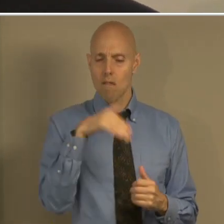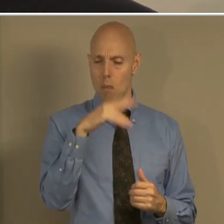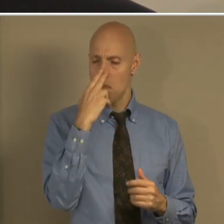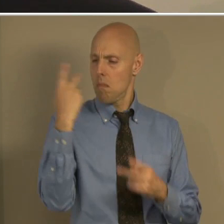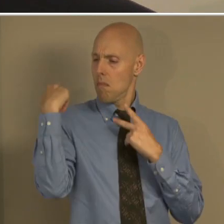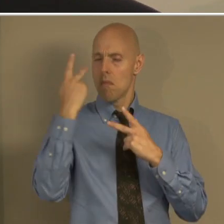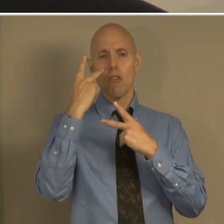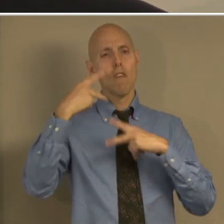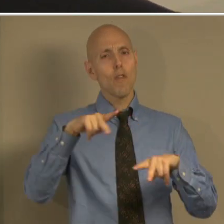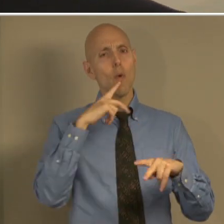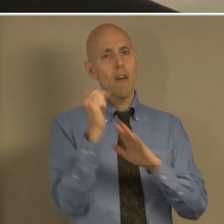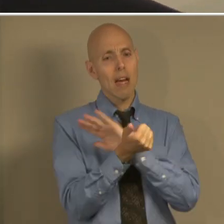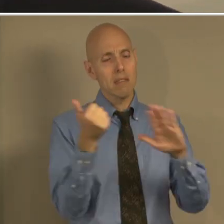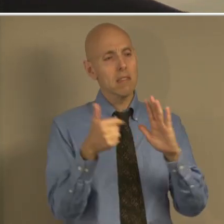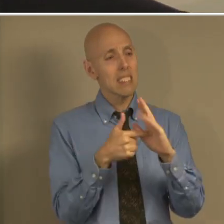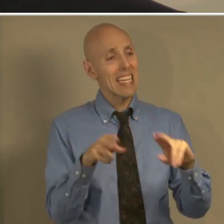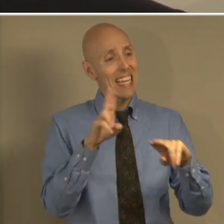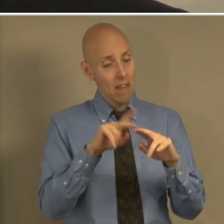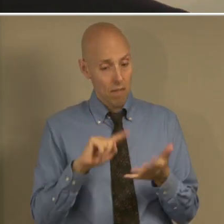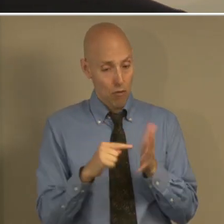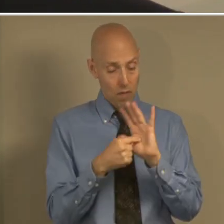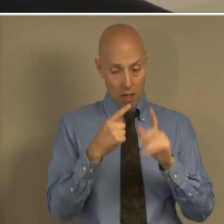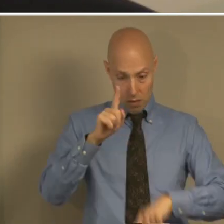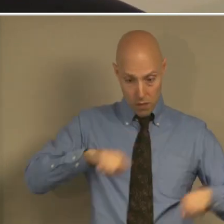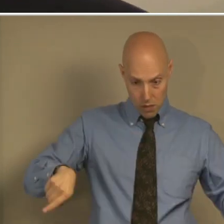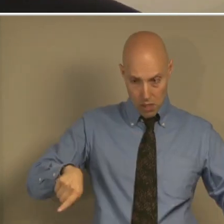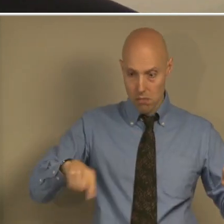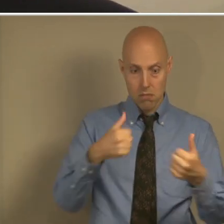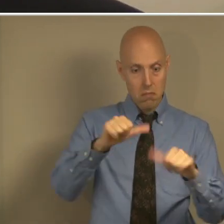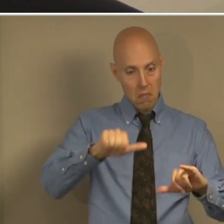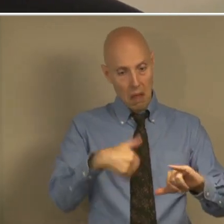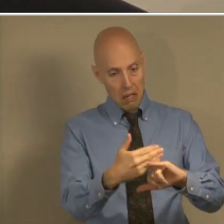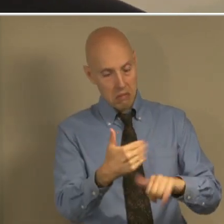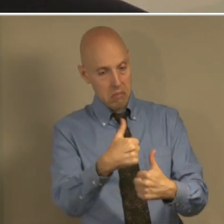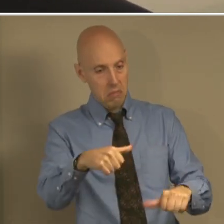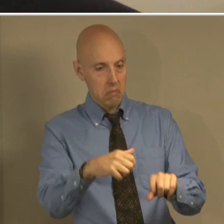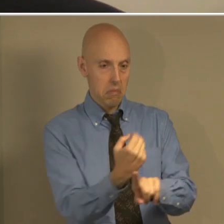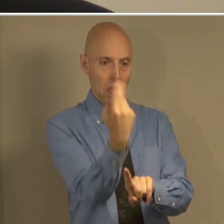and it says, if we reflect the diversity in the country we get better art. And it's about the art.